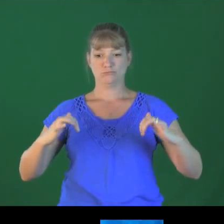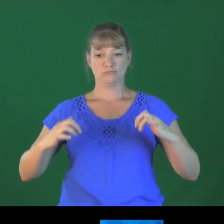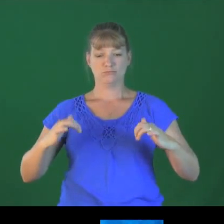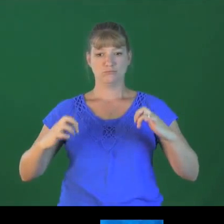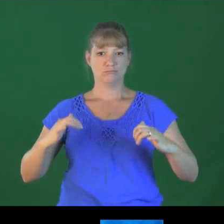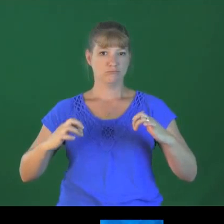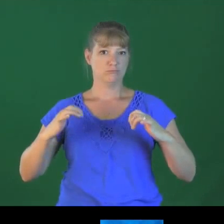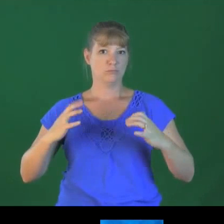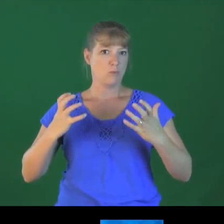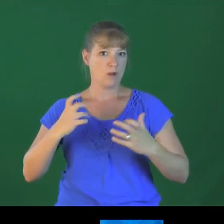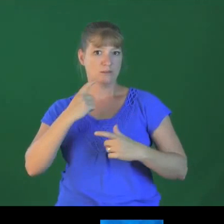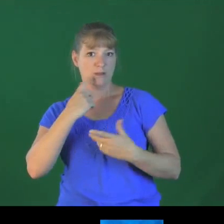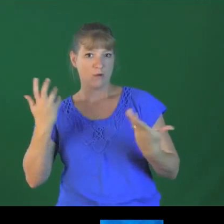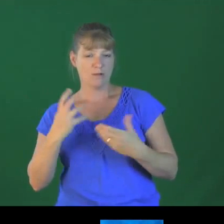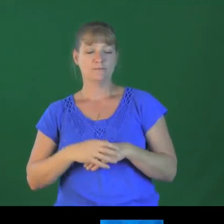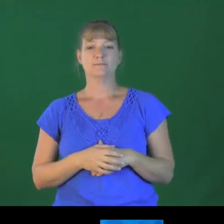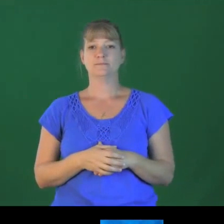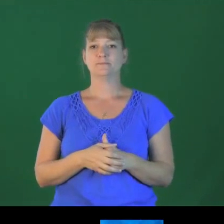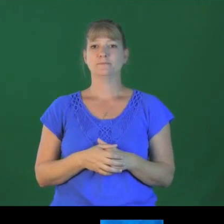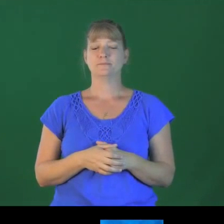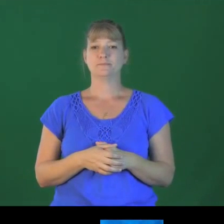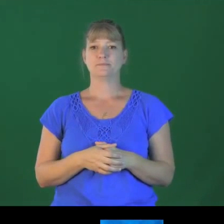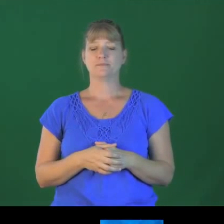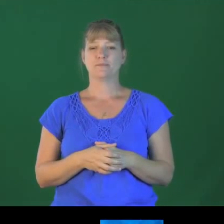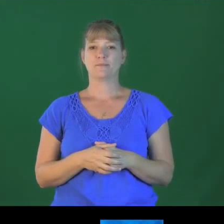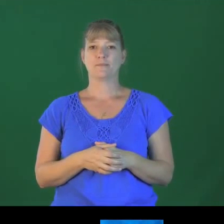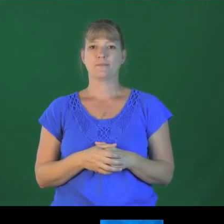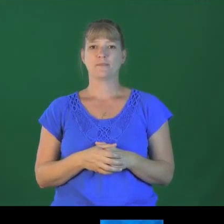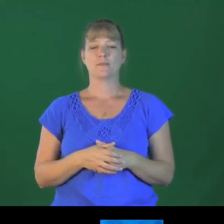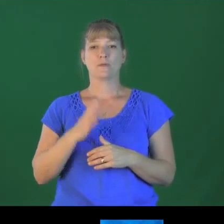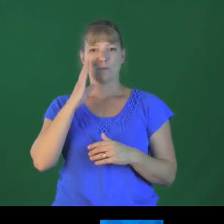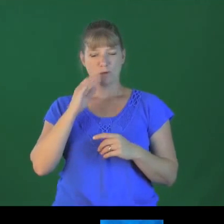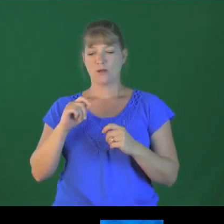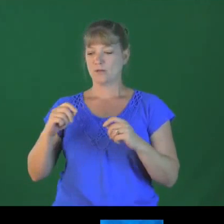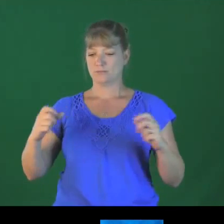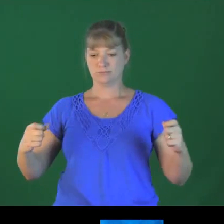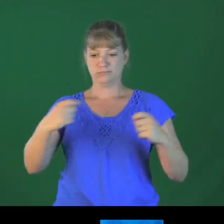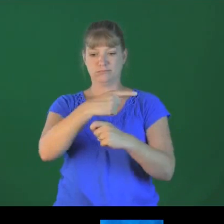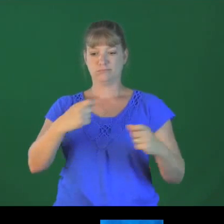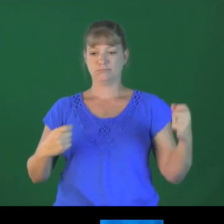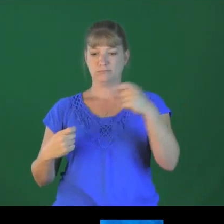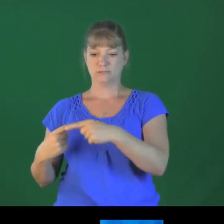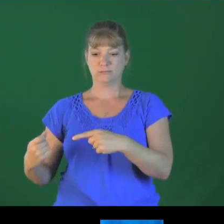what they'd like to say to the other person. It will show up on the screen as text,